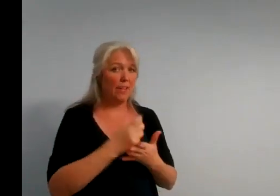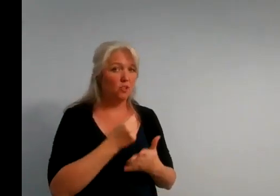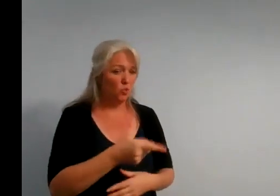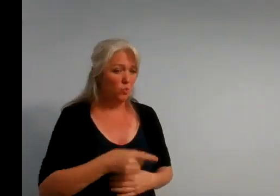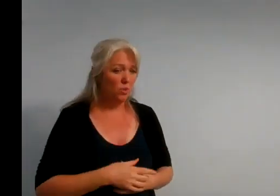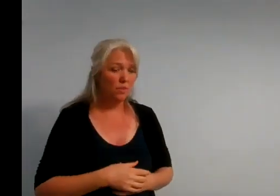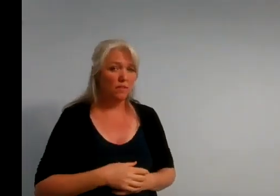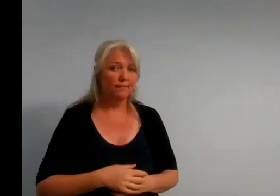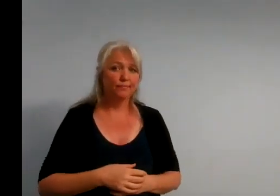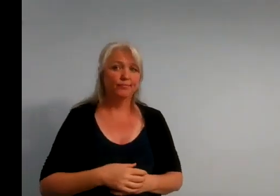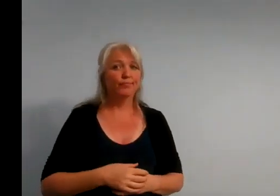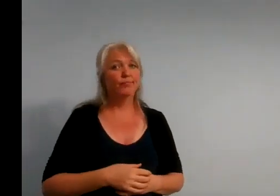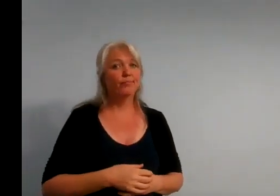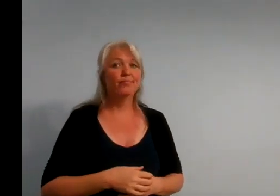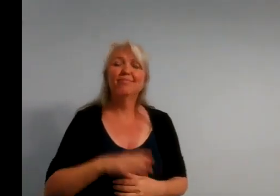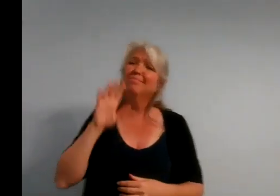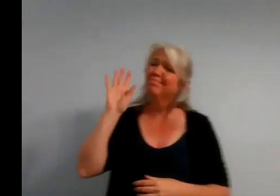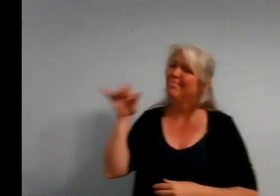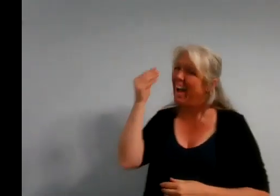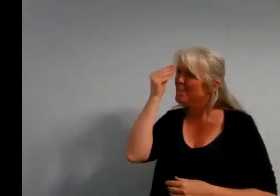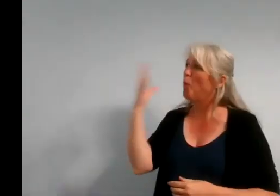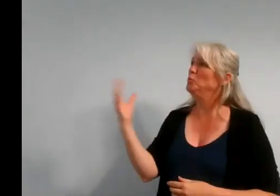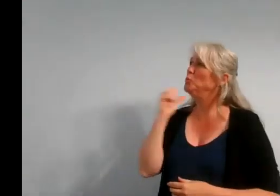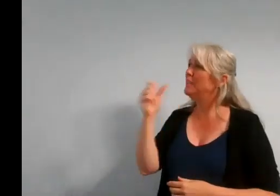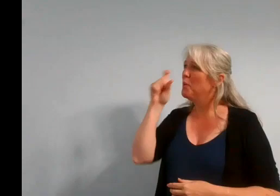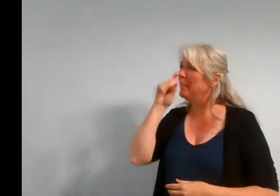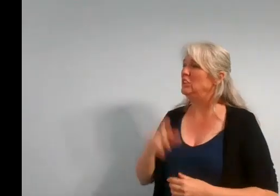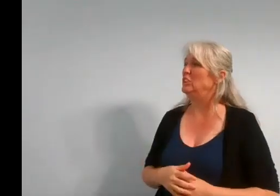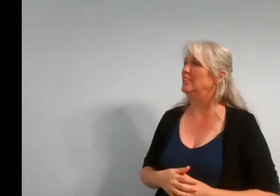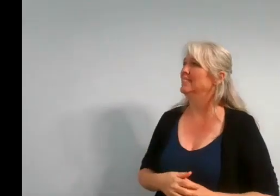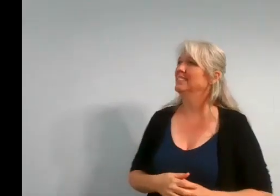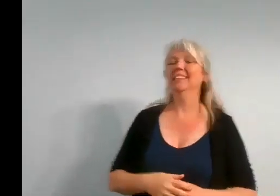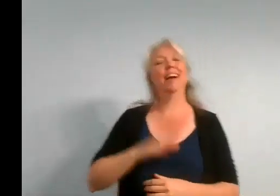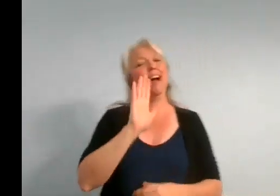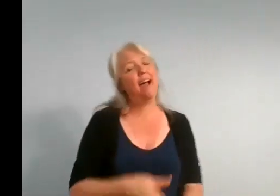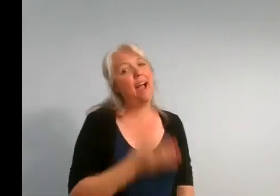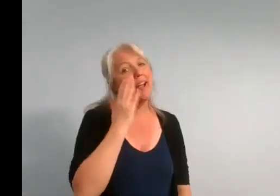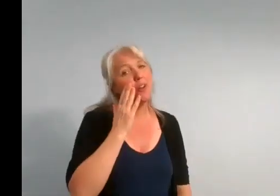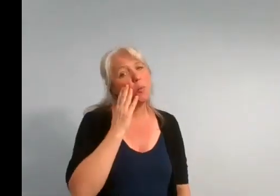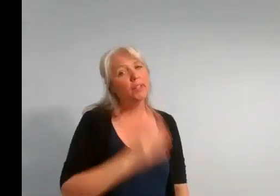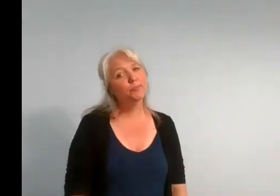“I told you she wasn’t a witch.” “I know it,” he said. “I knew it